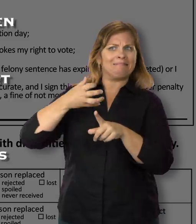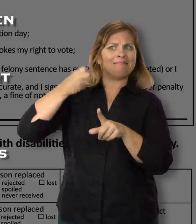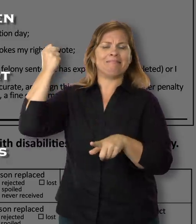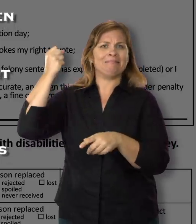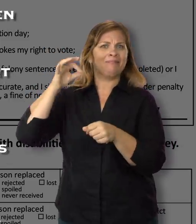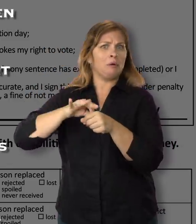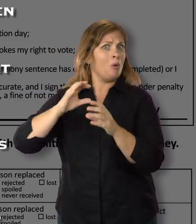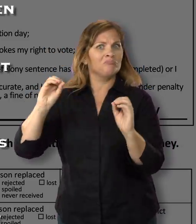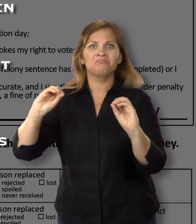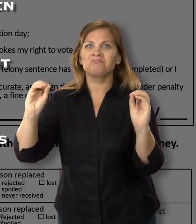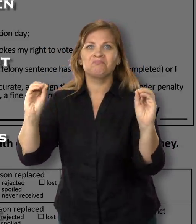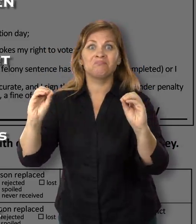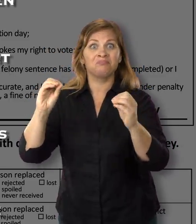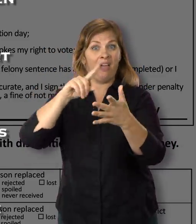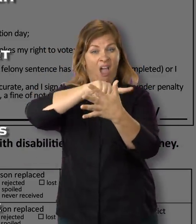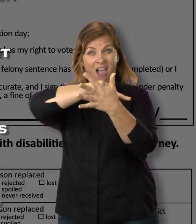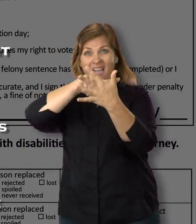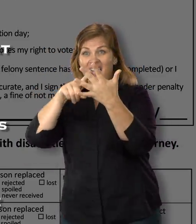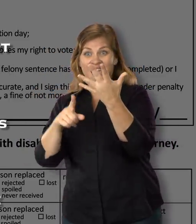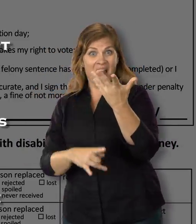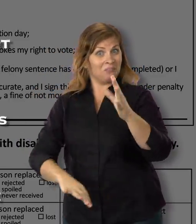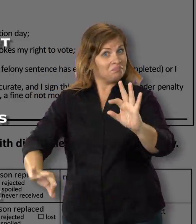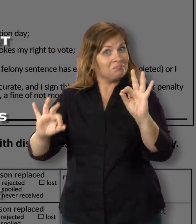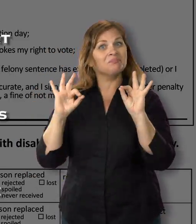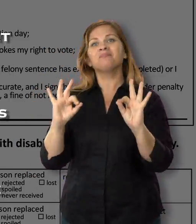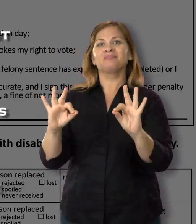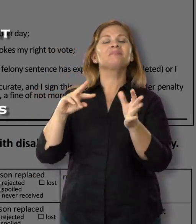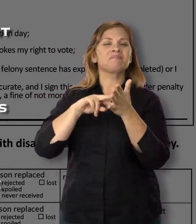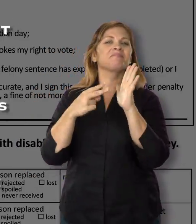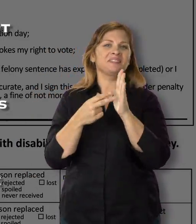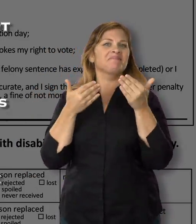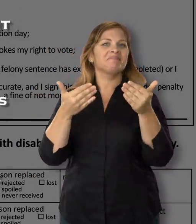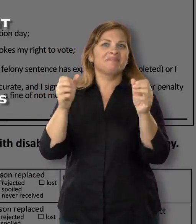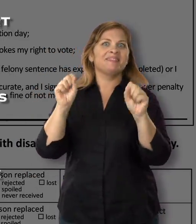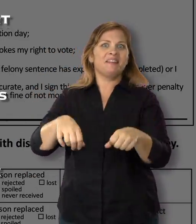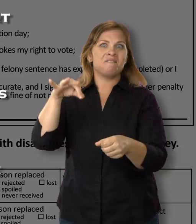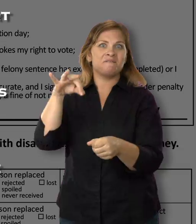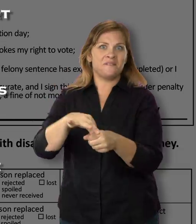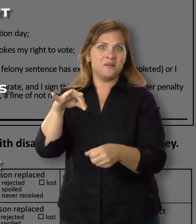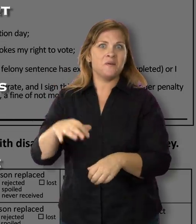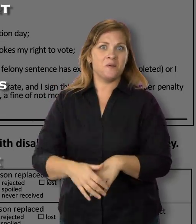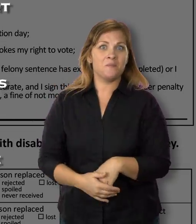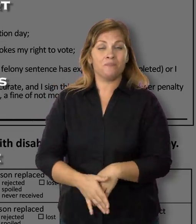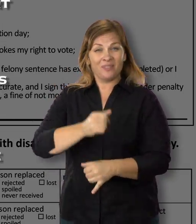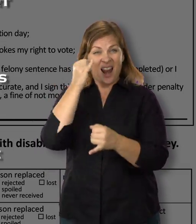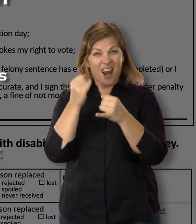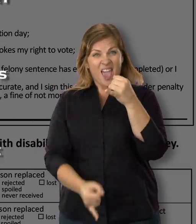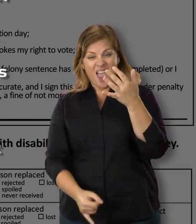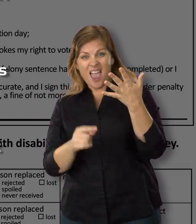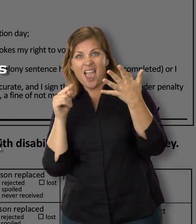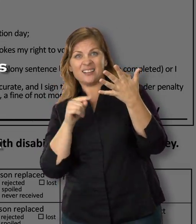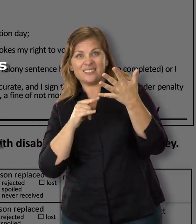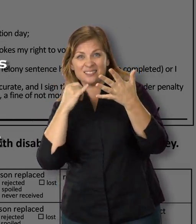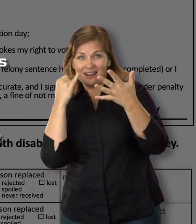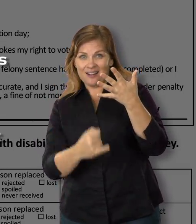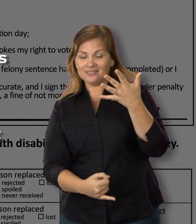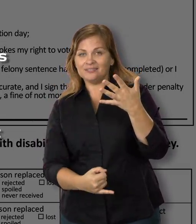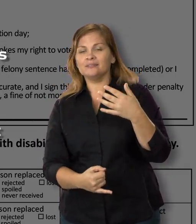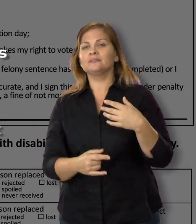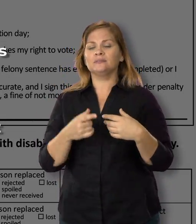have not been found by a court to be legally incompetent to vote;